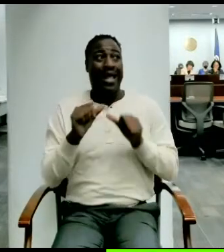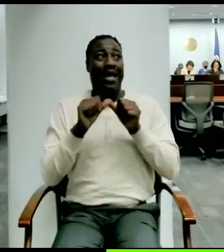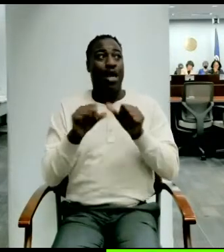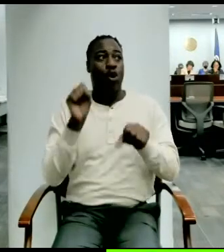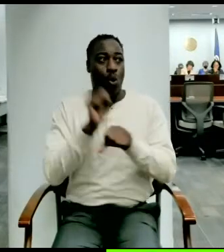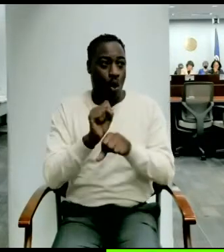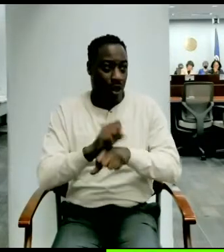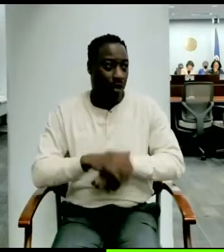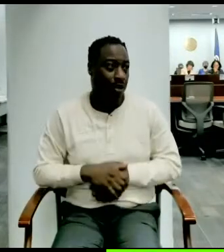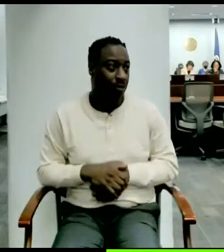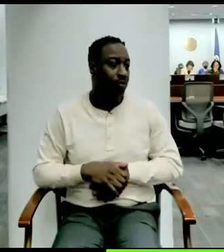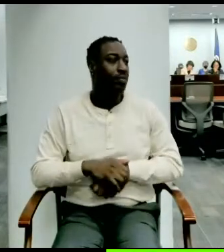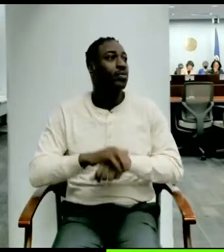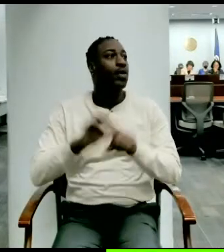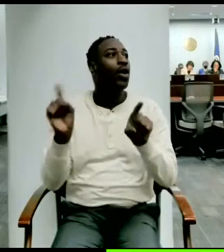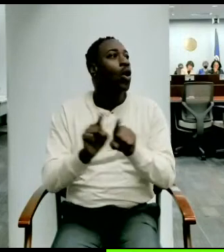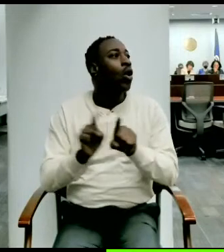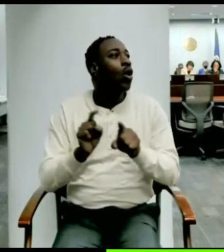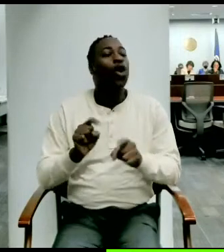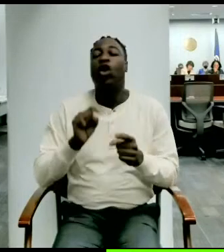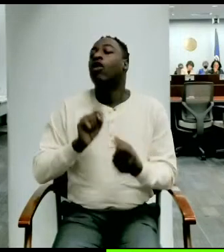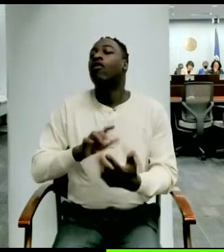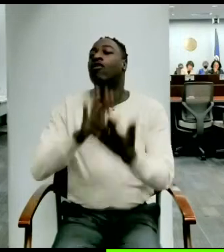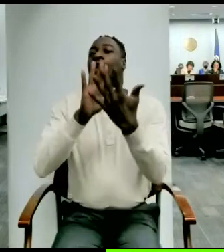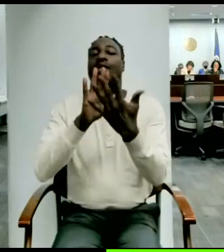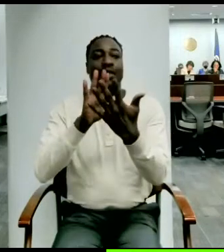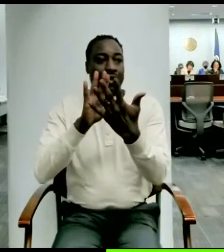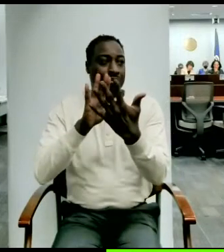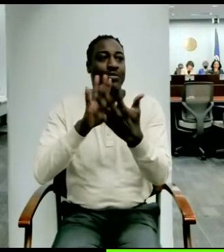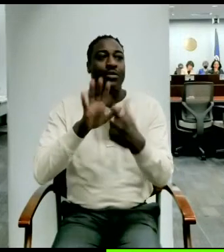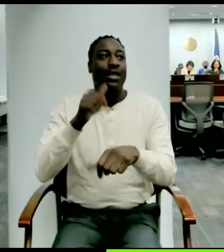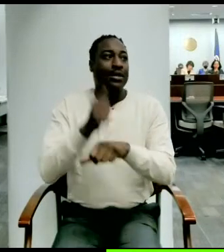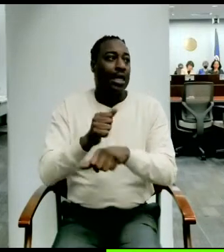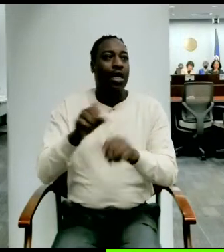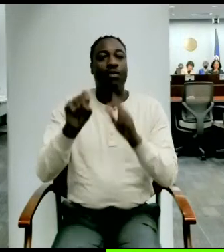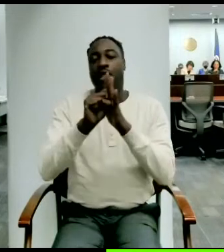In addition, they're facing a set of symptoms that are not